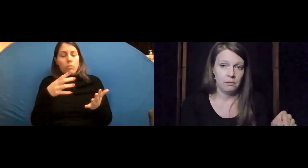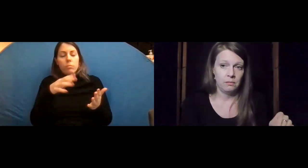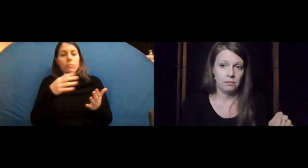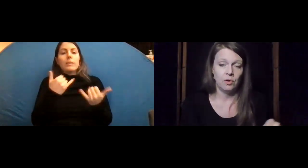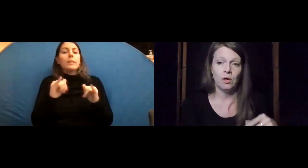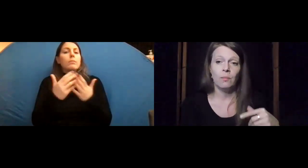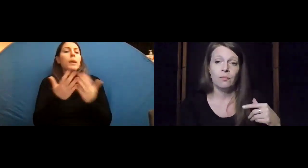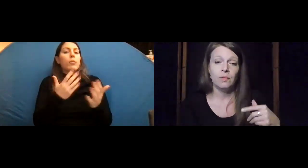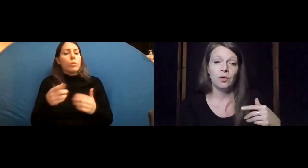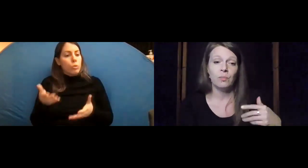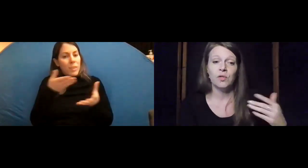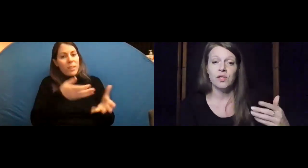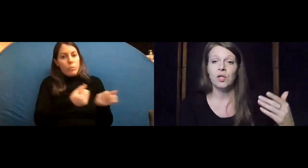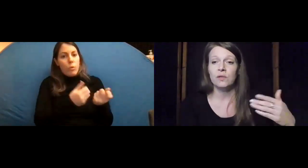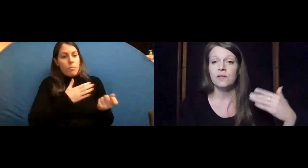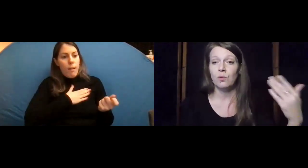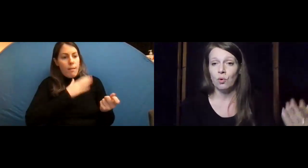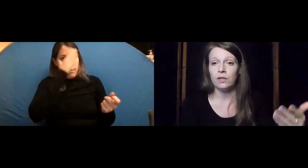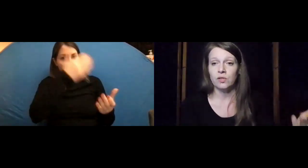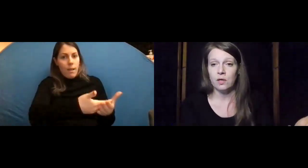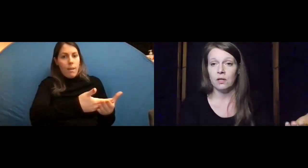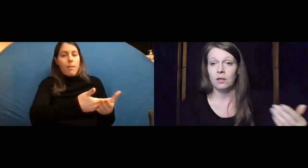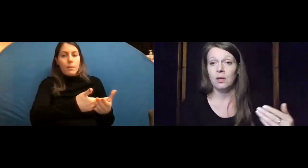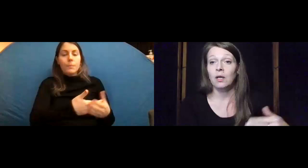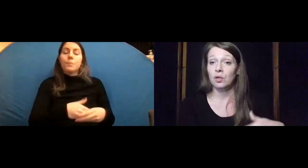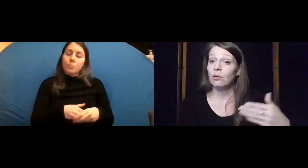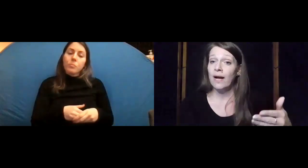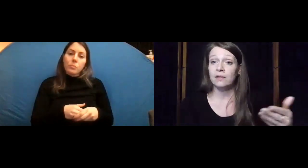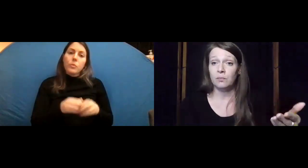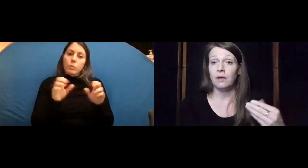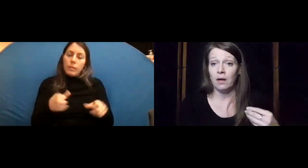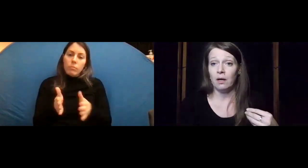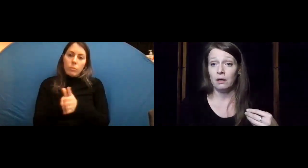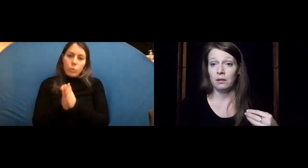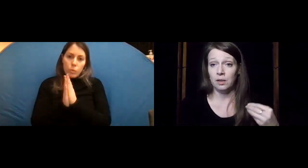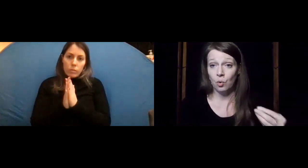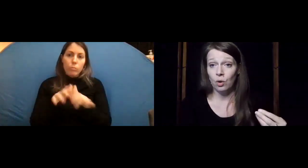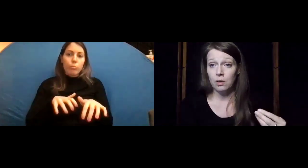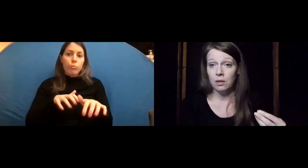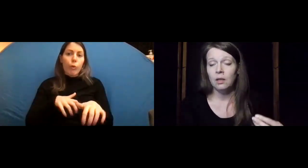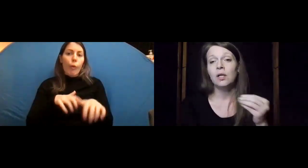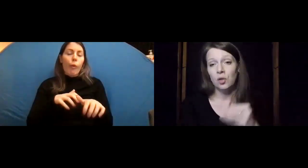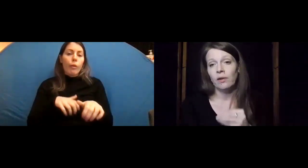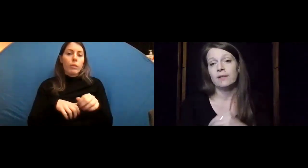ticket. You are going to be there for your son. You are a person who is supporting your